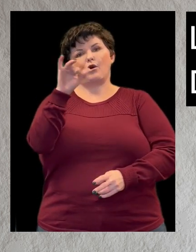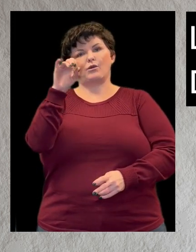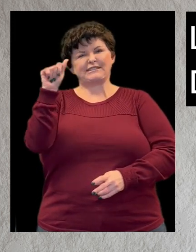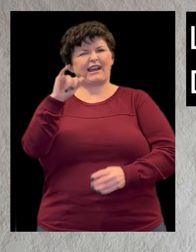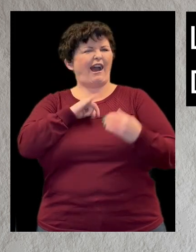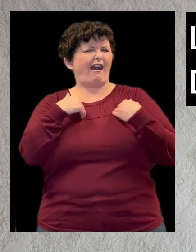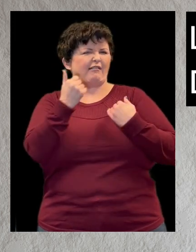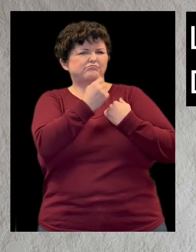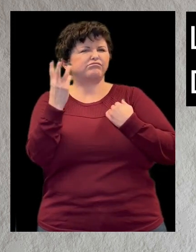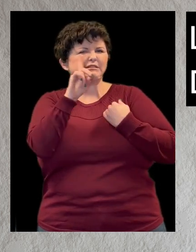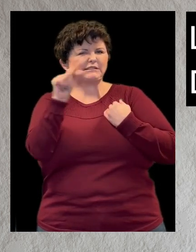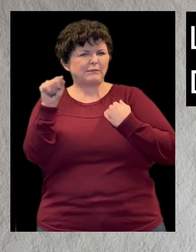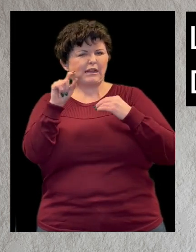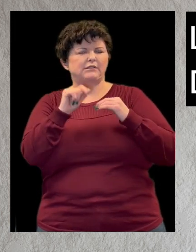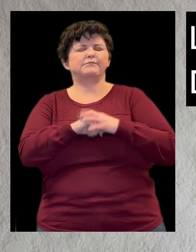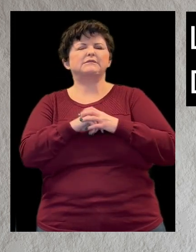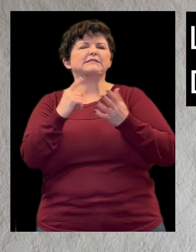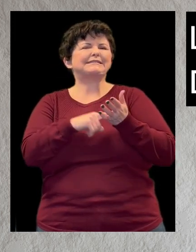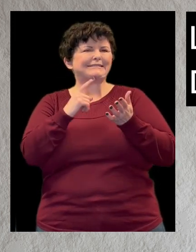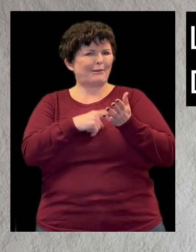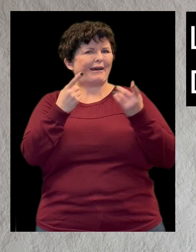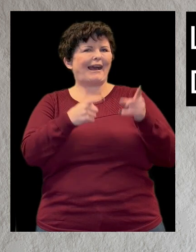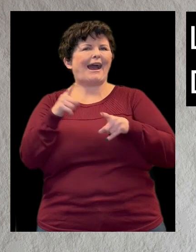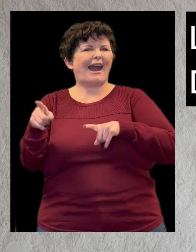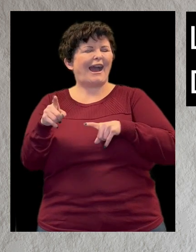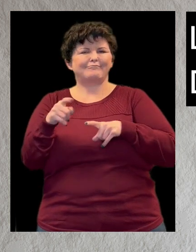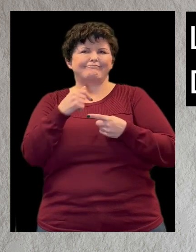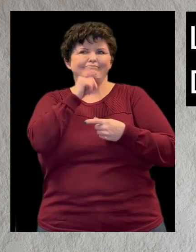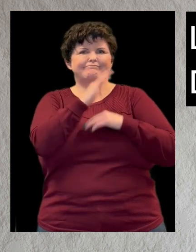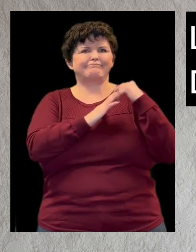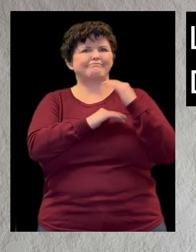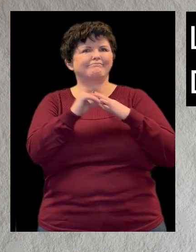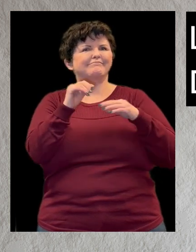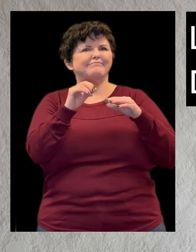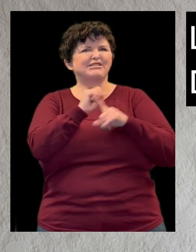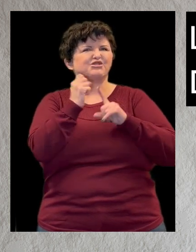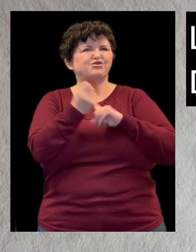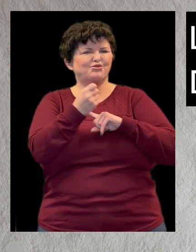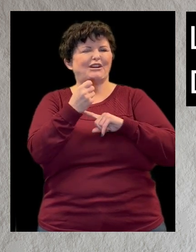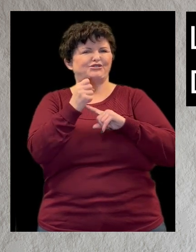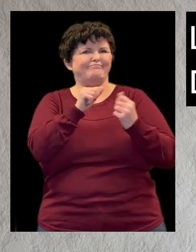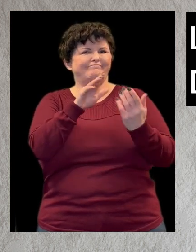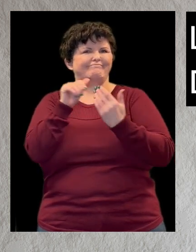Sometimes I have encountered uncomfortable situations. Luckily, I advocate for myself